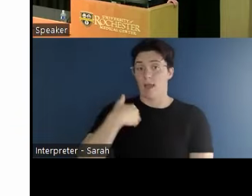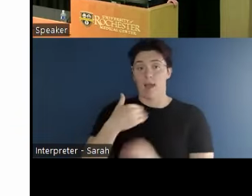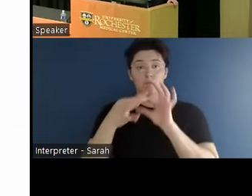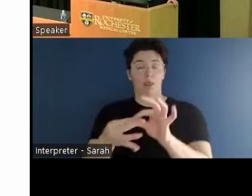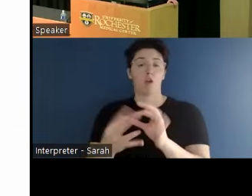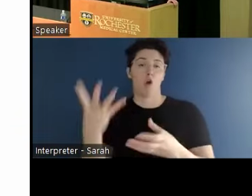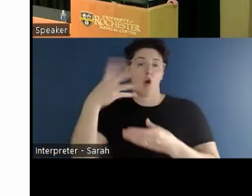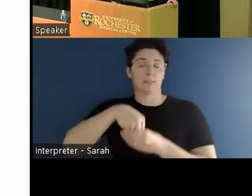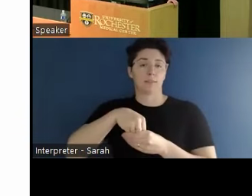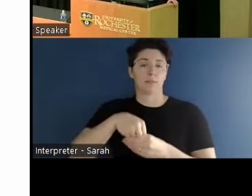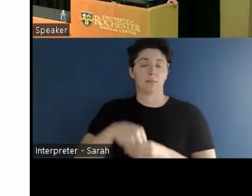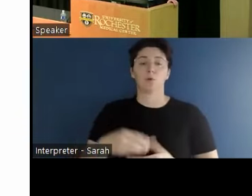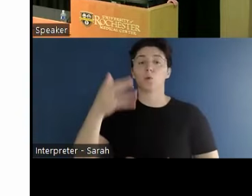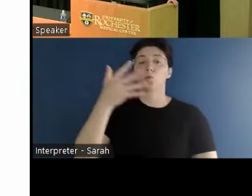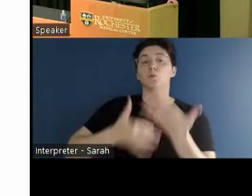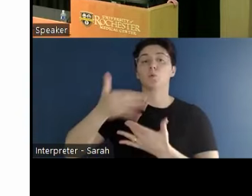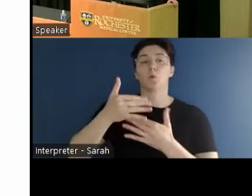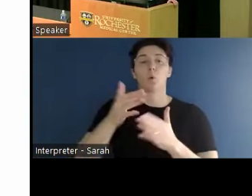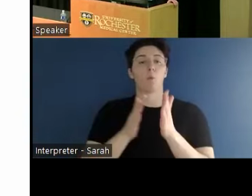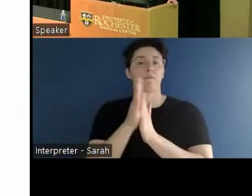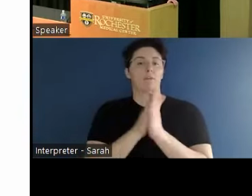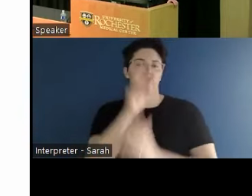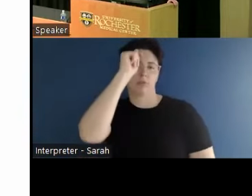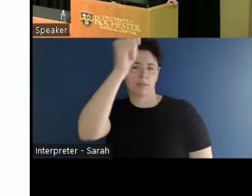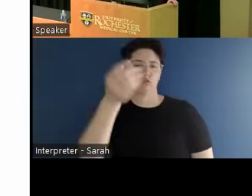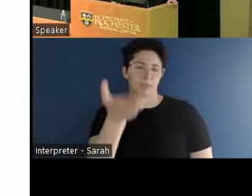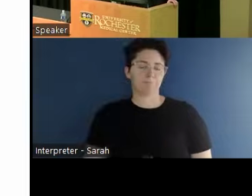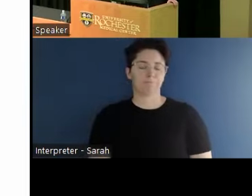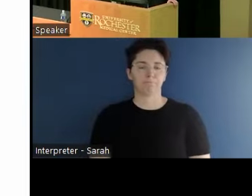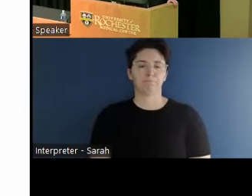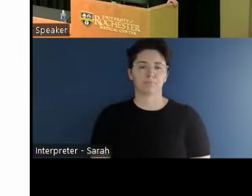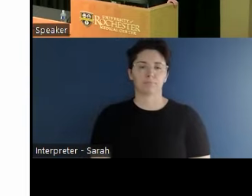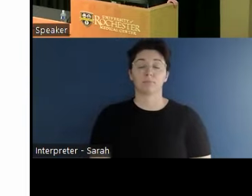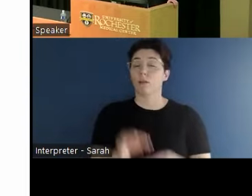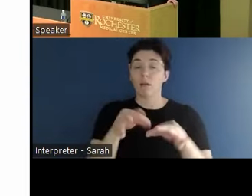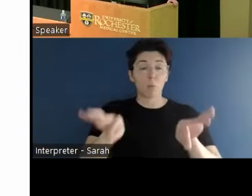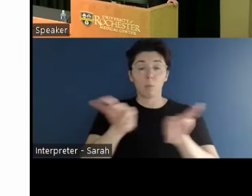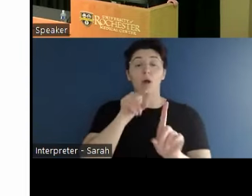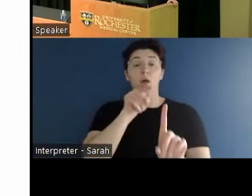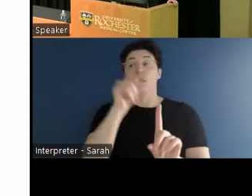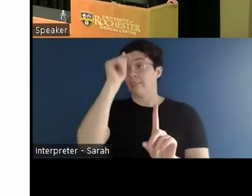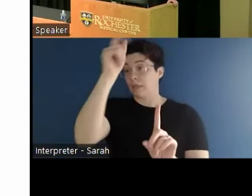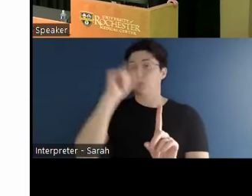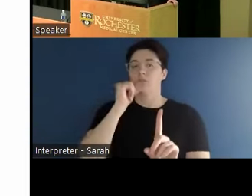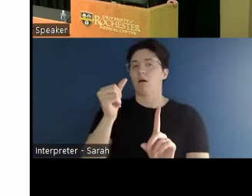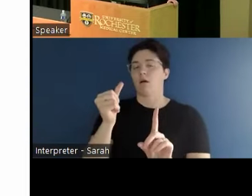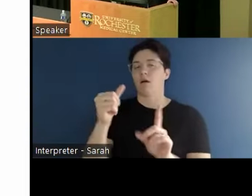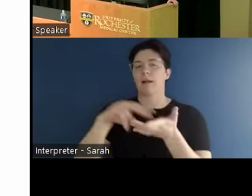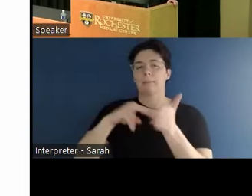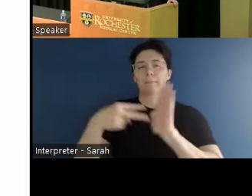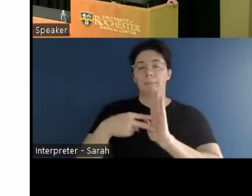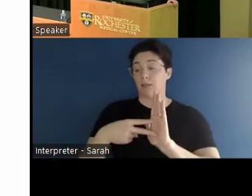social motivation Theory and importantly this Theory does not suggest that autistic individuals